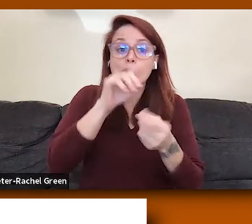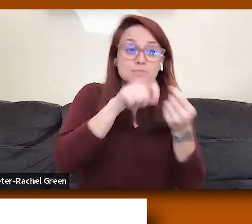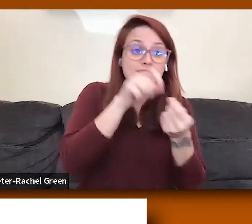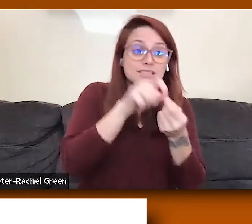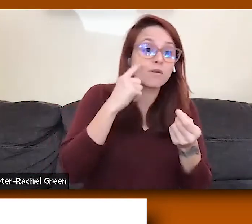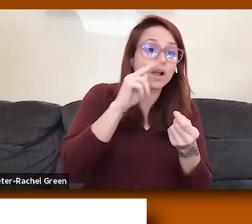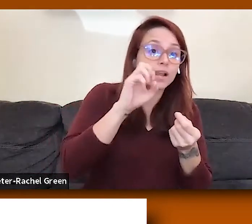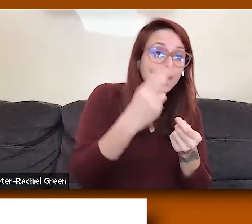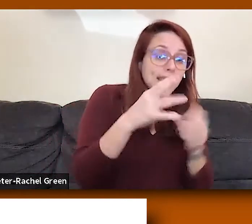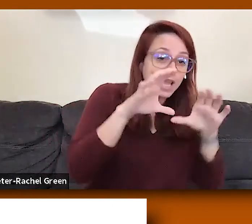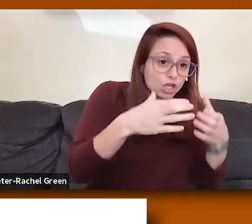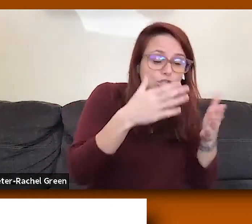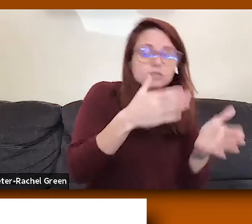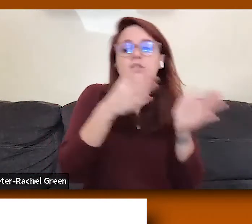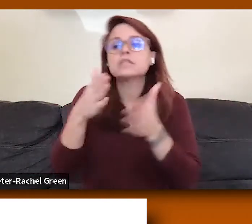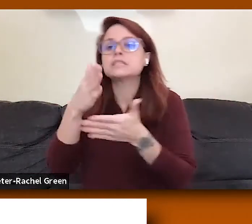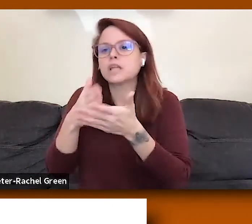and some are more specific to NSF.